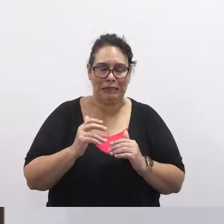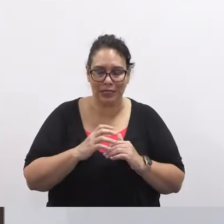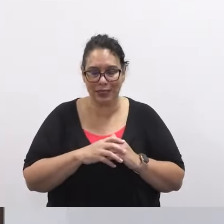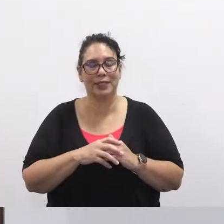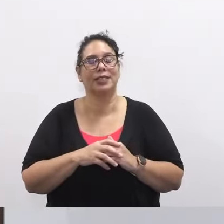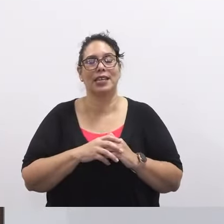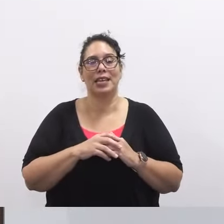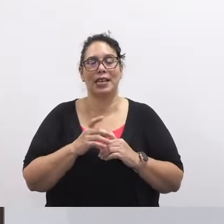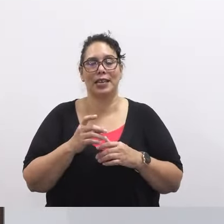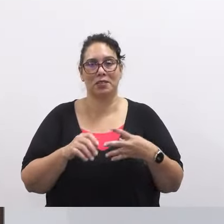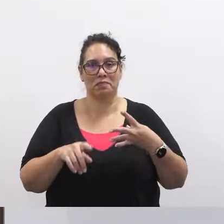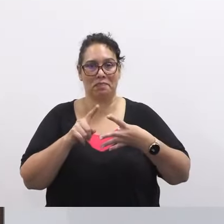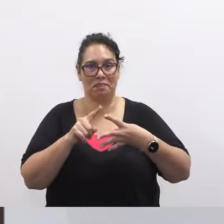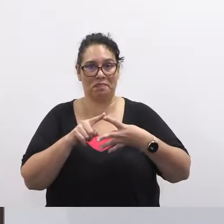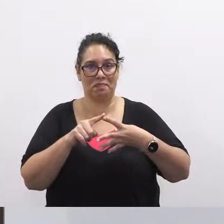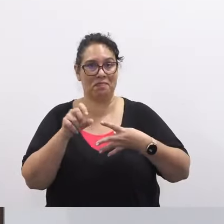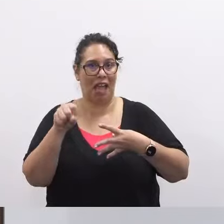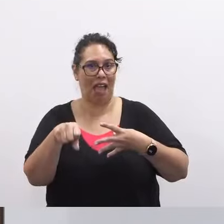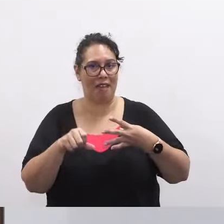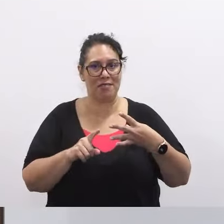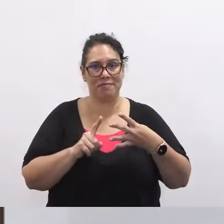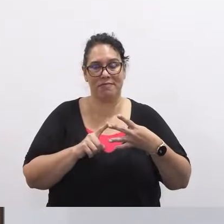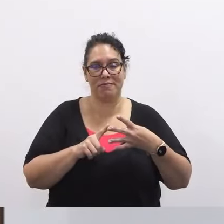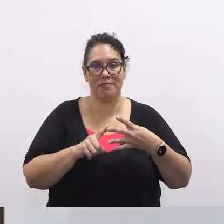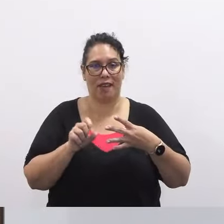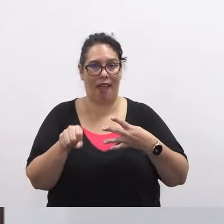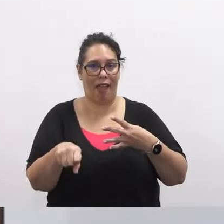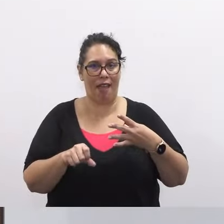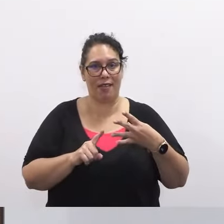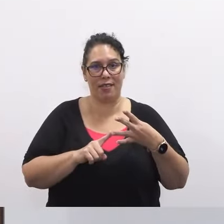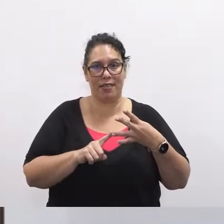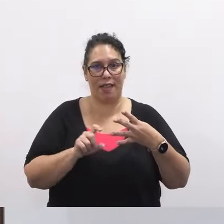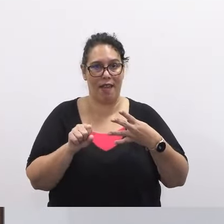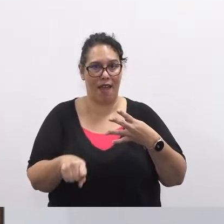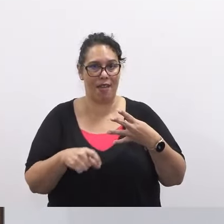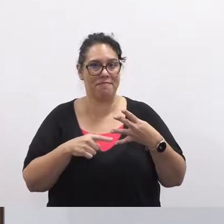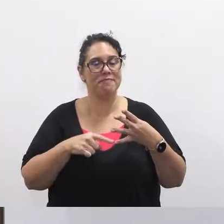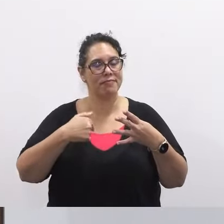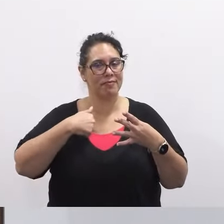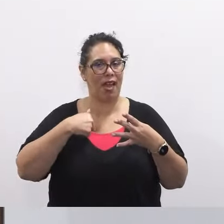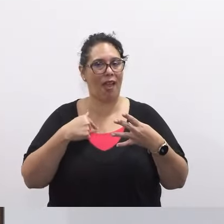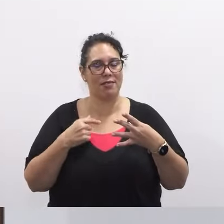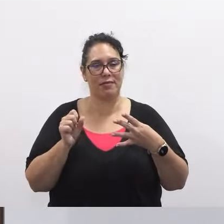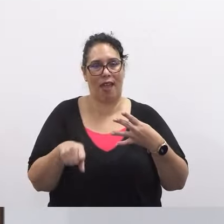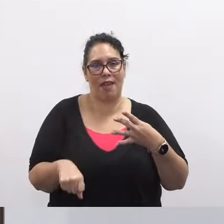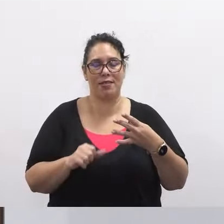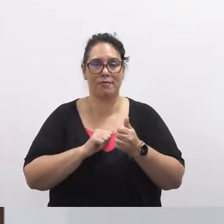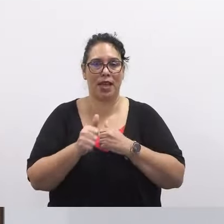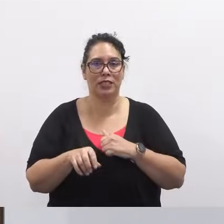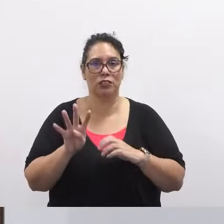Mr. Otto, how do you vote? Aye. Ms. Kerr. - Aye. Mr. Miller. - Aye. And I also vote aye, so that passes four, zero.